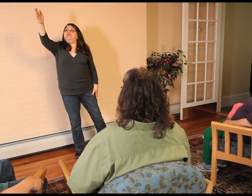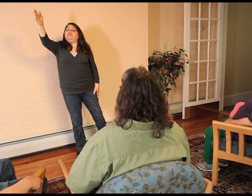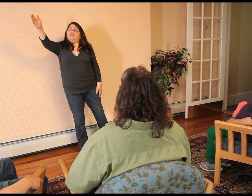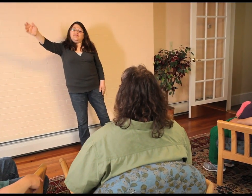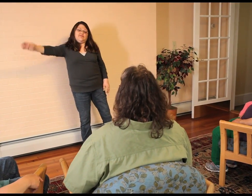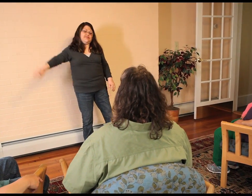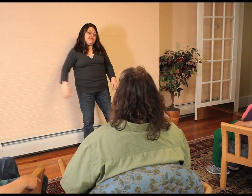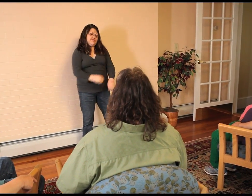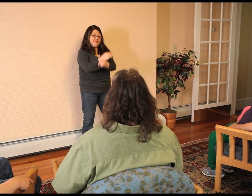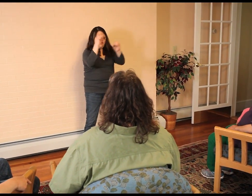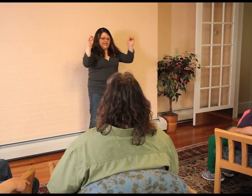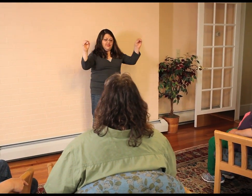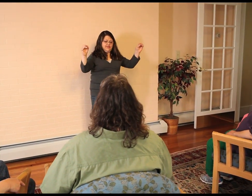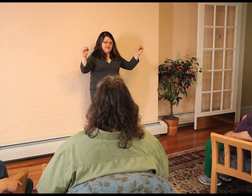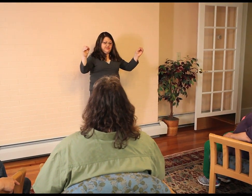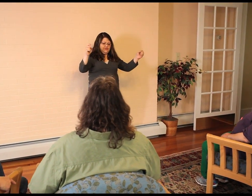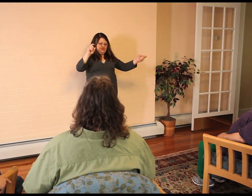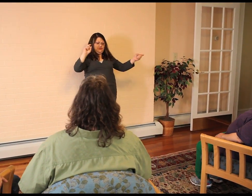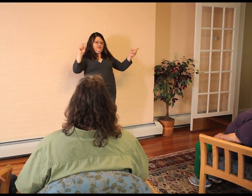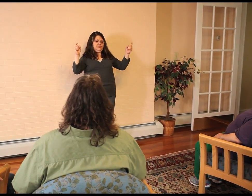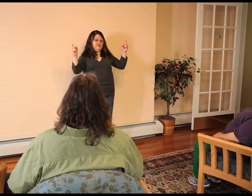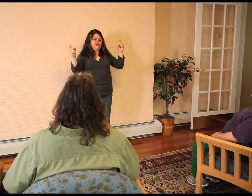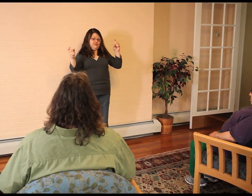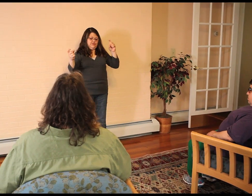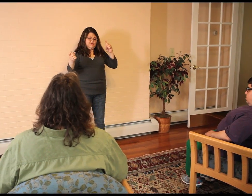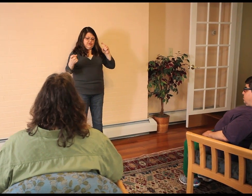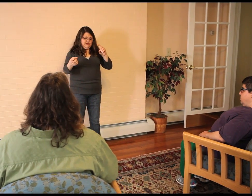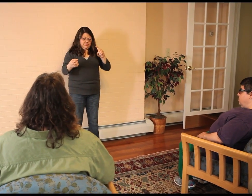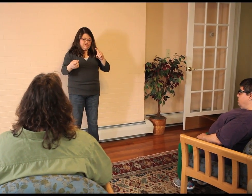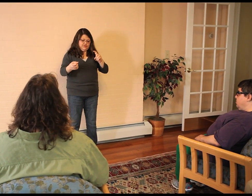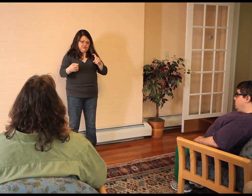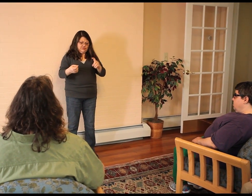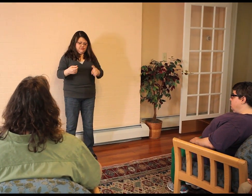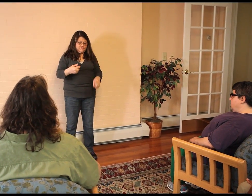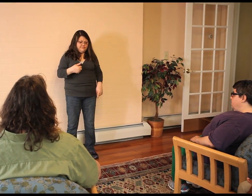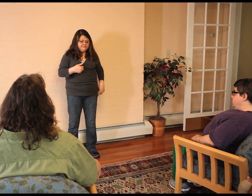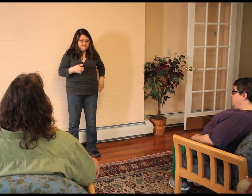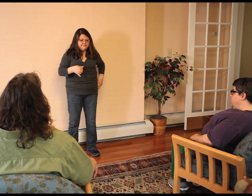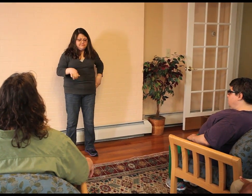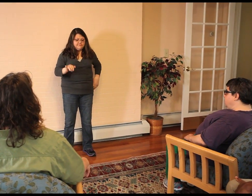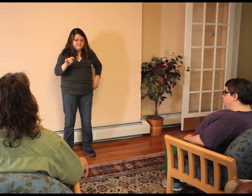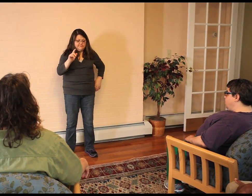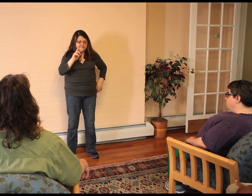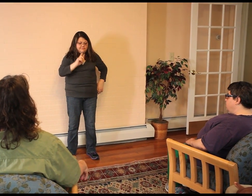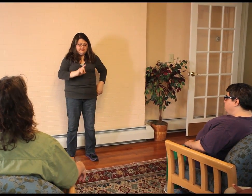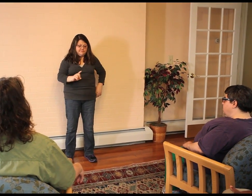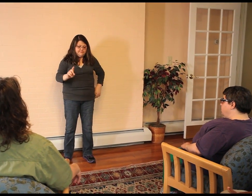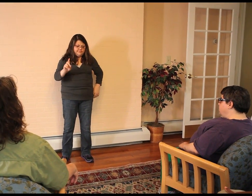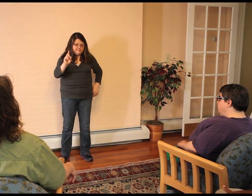Nothing has changed, I’m still alone.